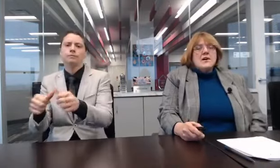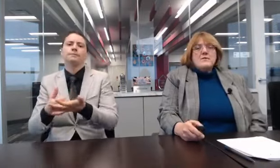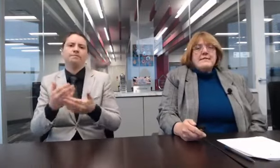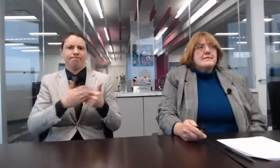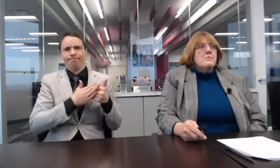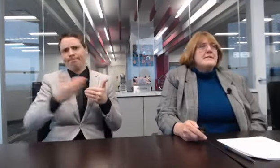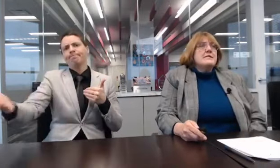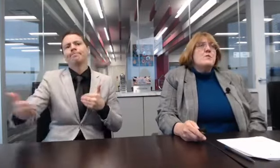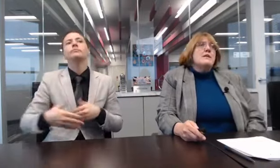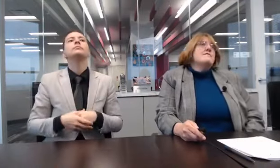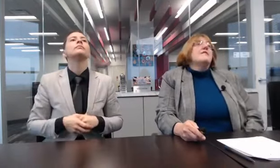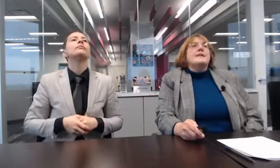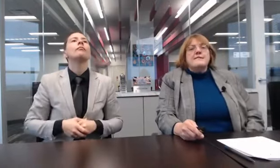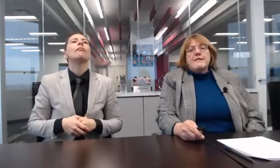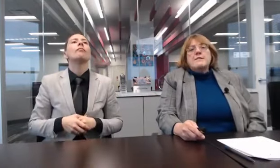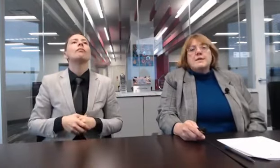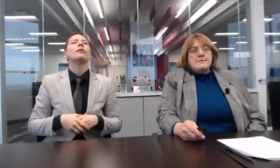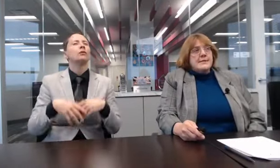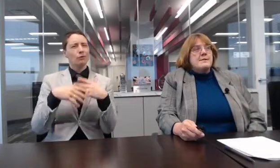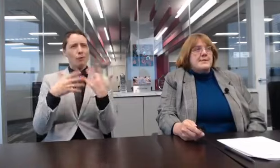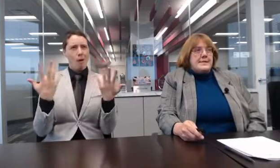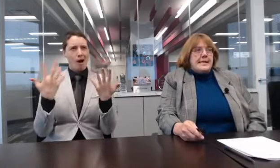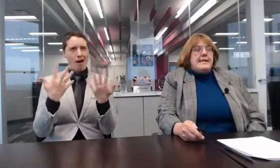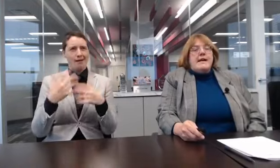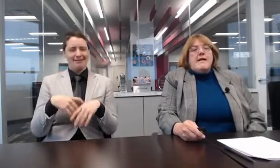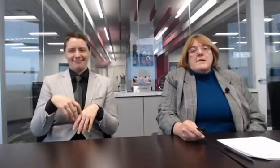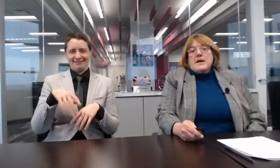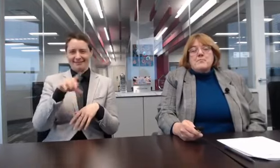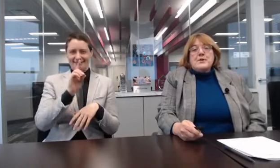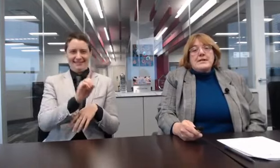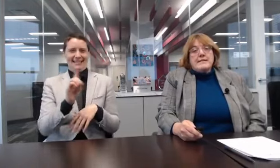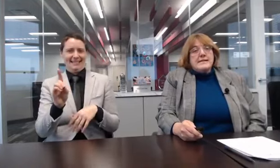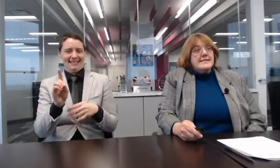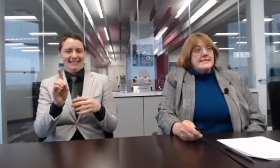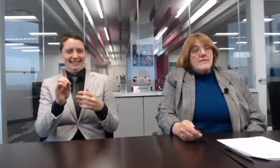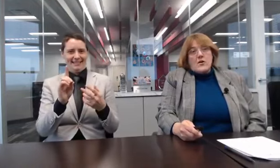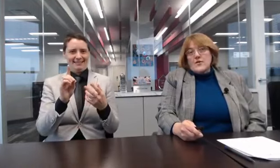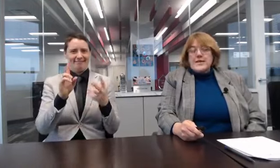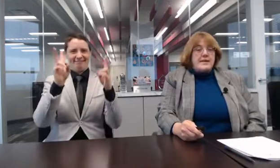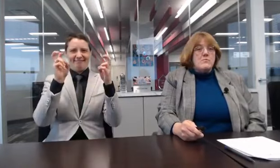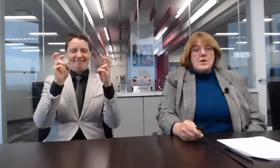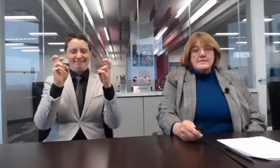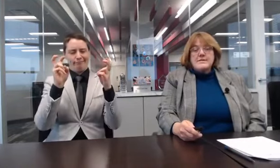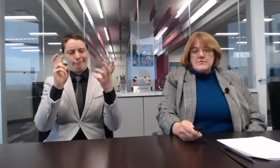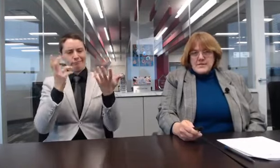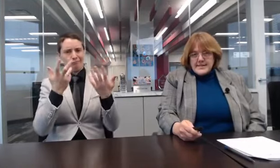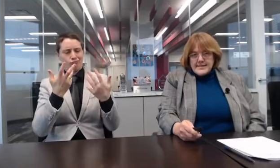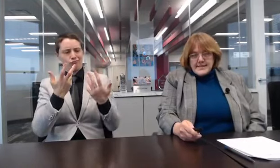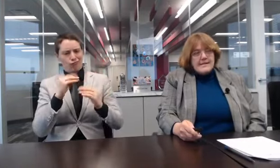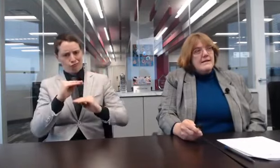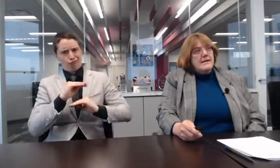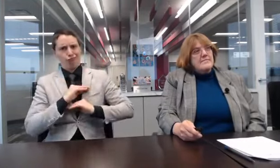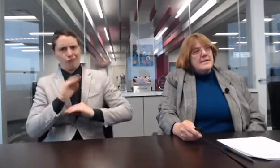Okay, so what is a qualifying developmental disability? I put a list of all the ones that are listed,